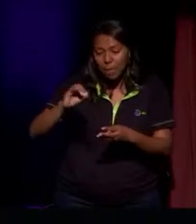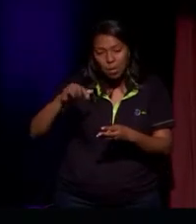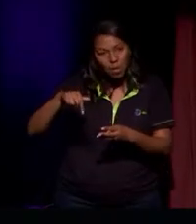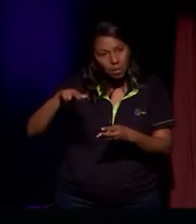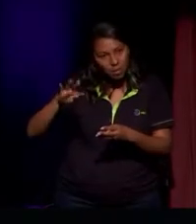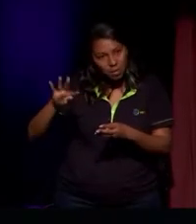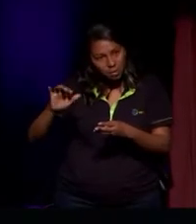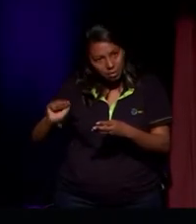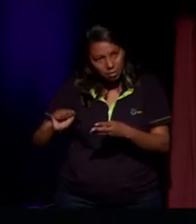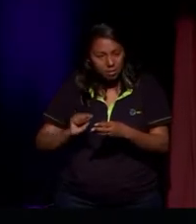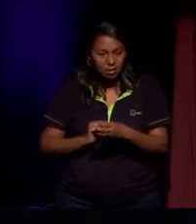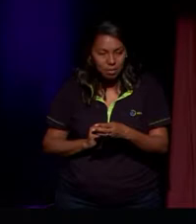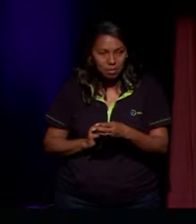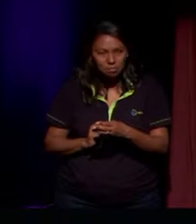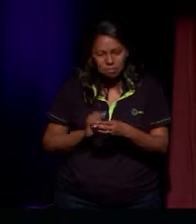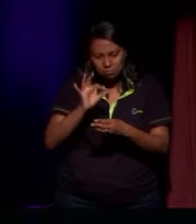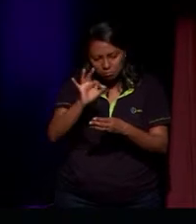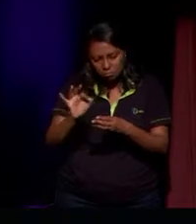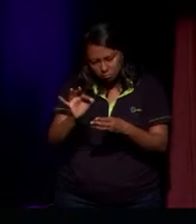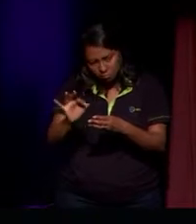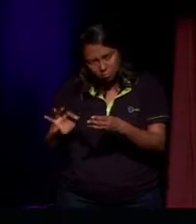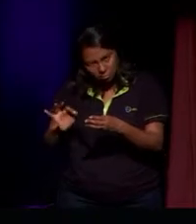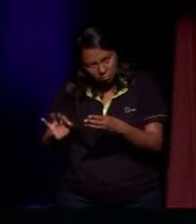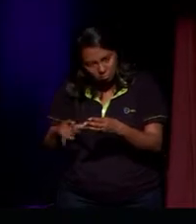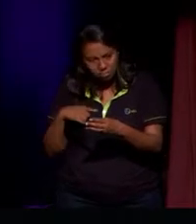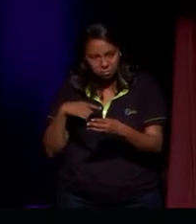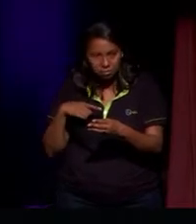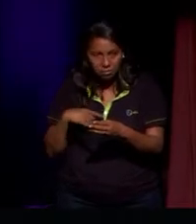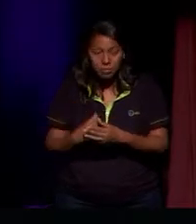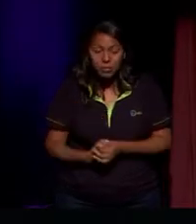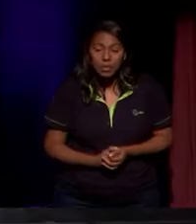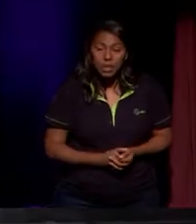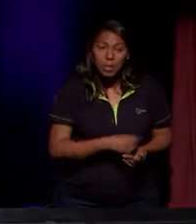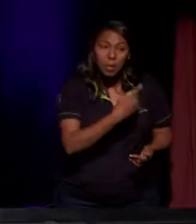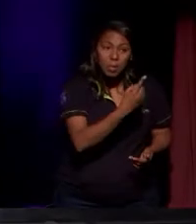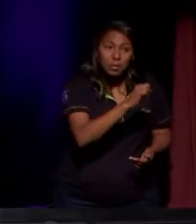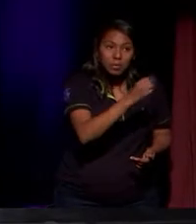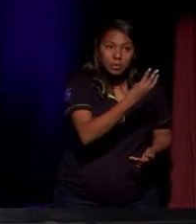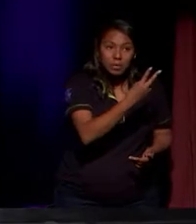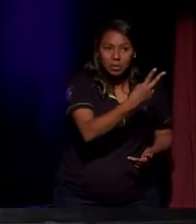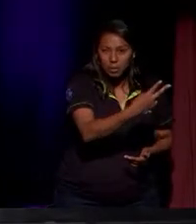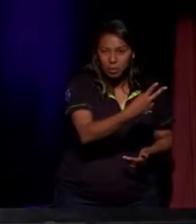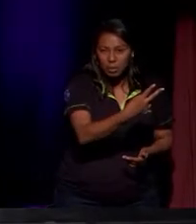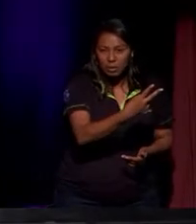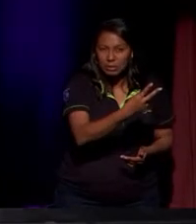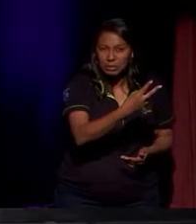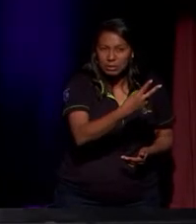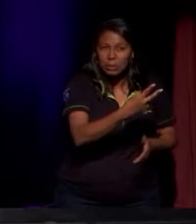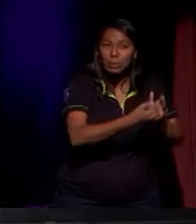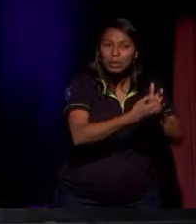according to the percentage of the population of 1932, I always like to say that